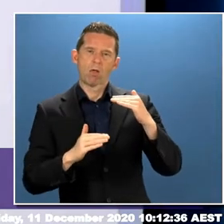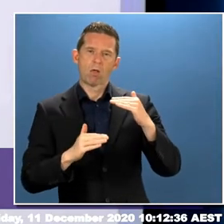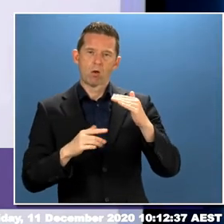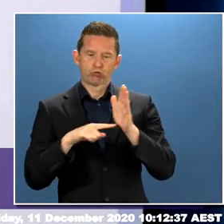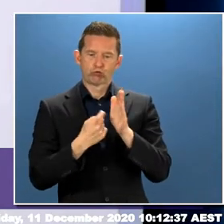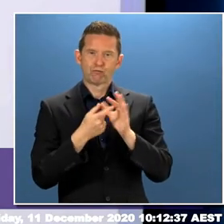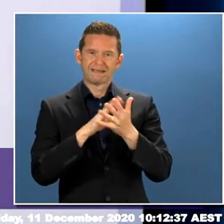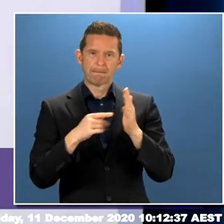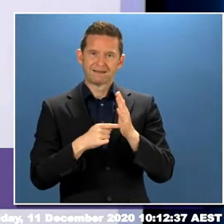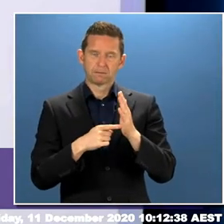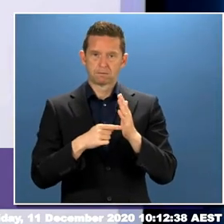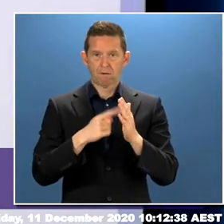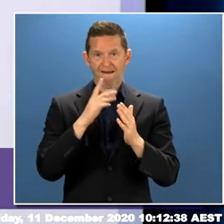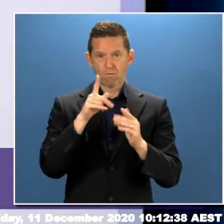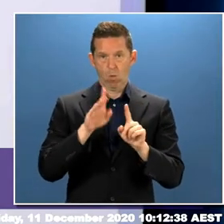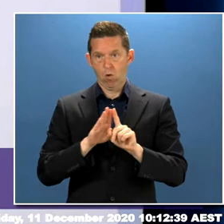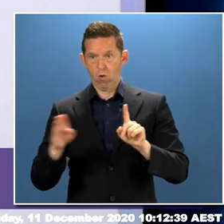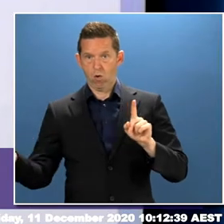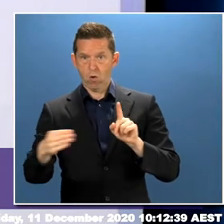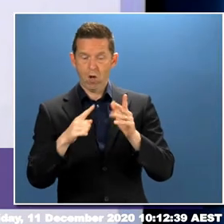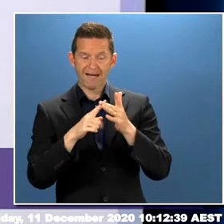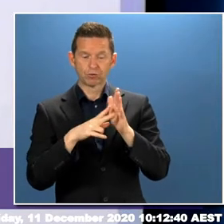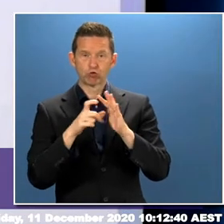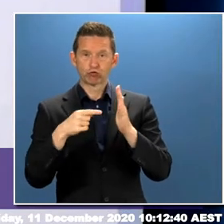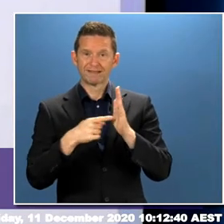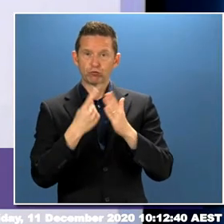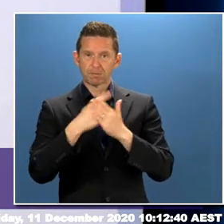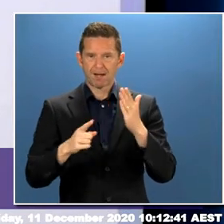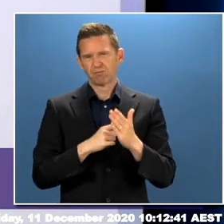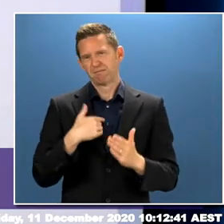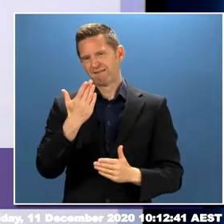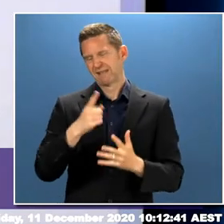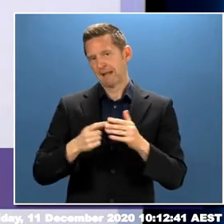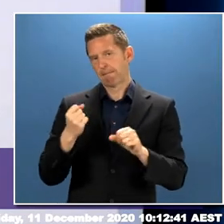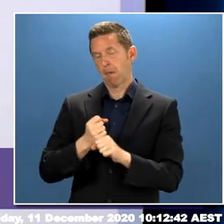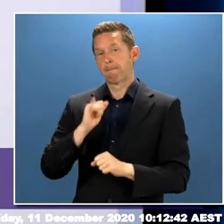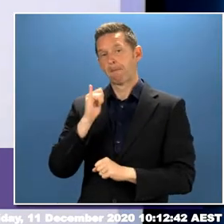discrimination, it may be that you treat two employees in the same way, but